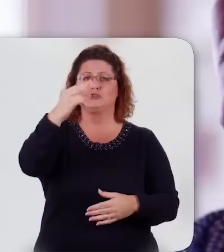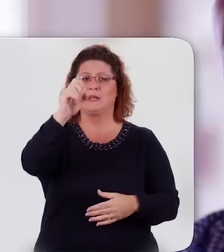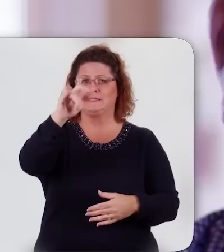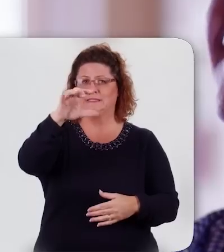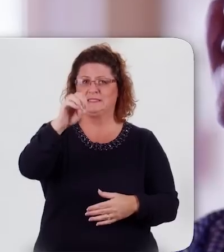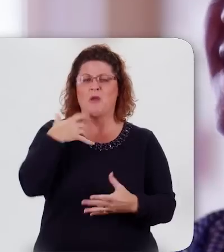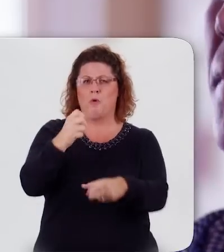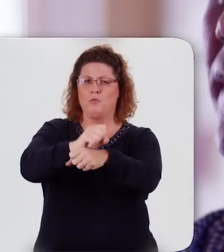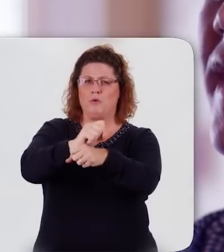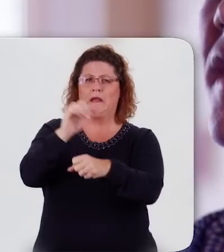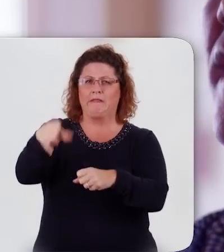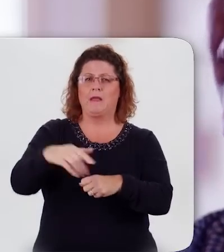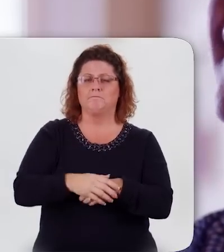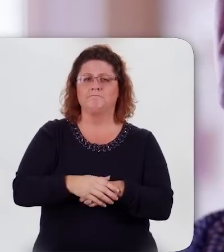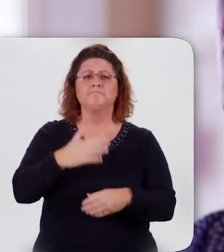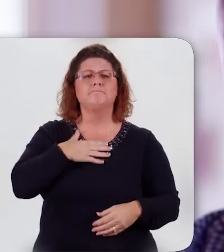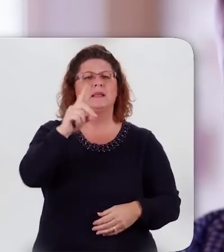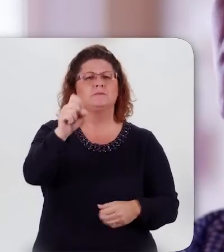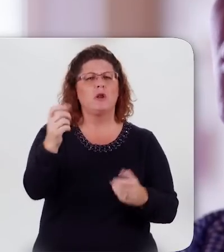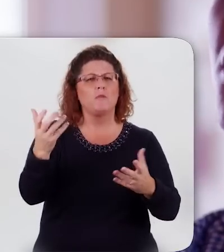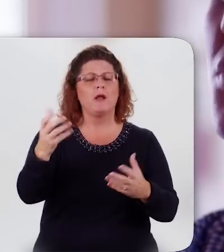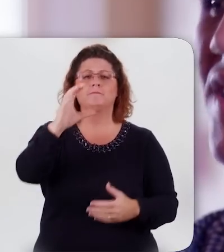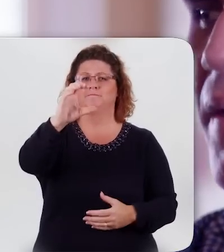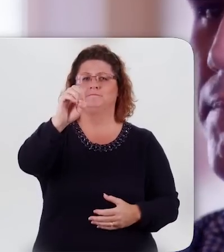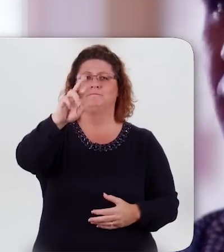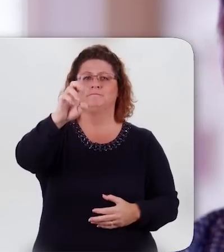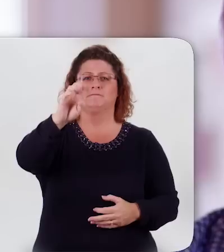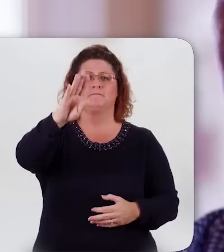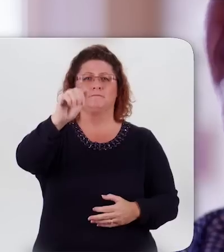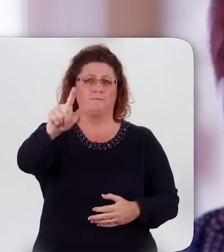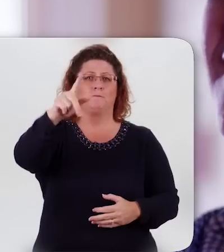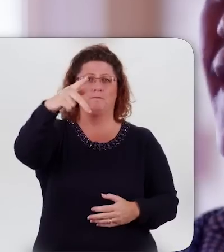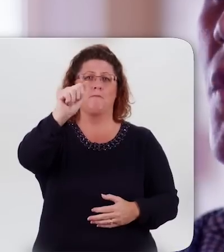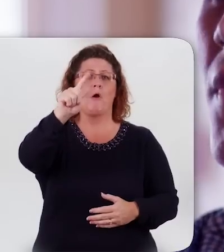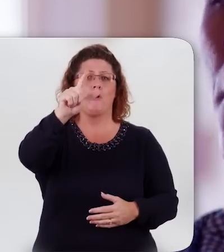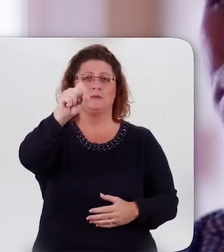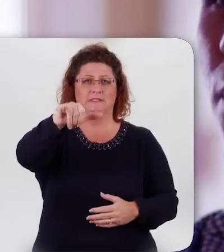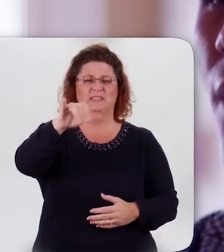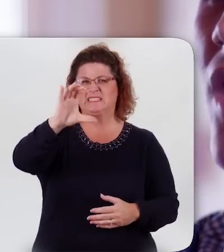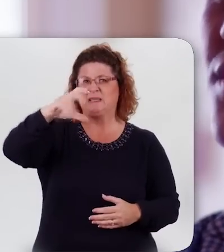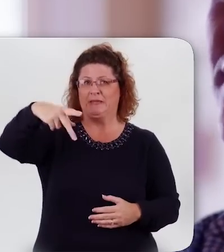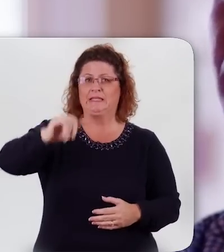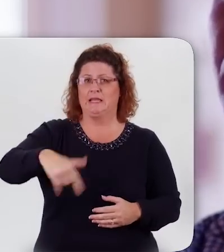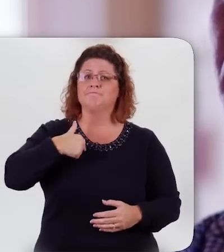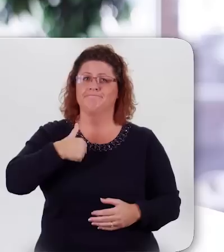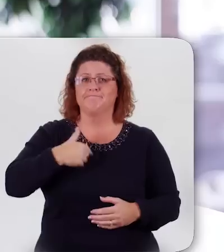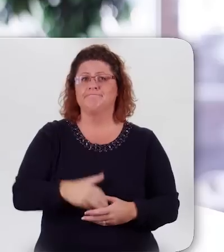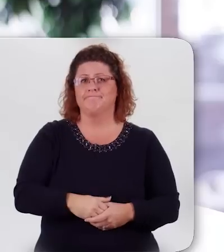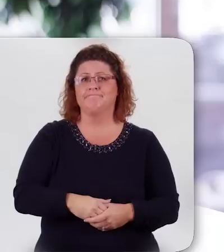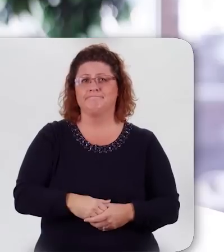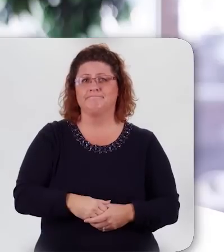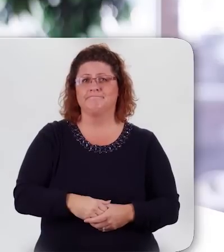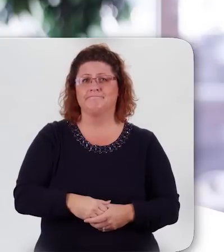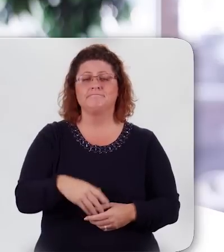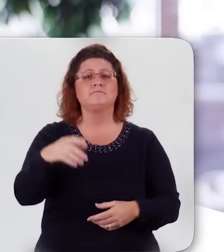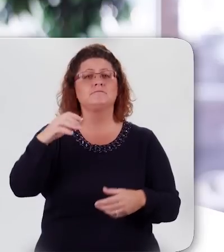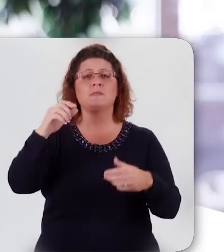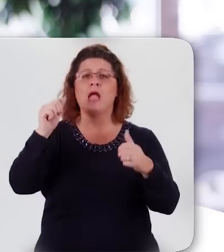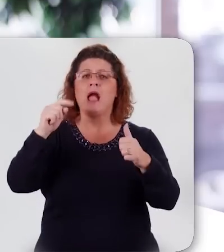My disability is CP, cerebral palsy.